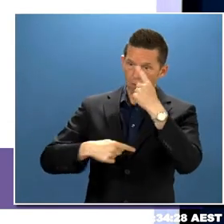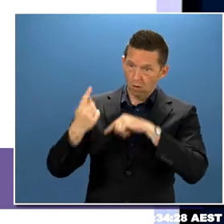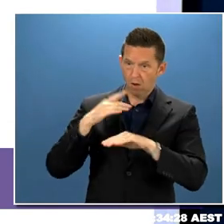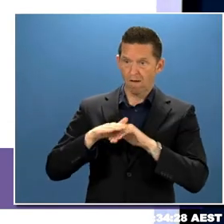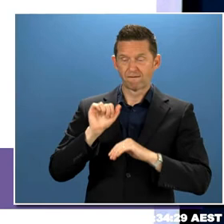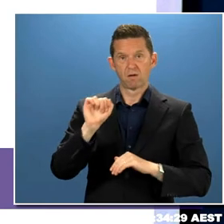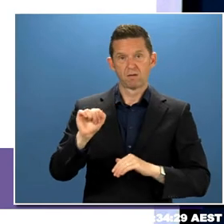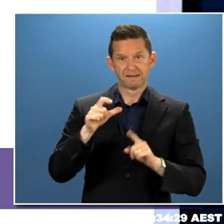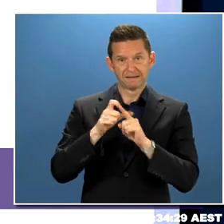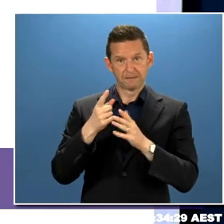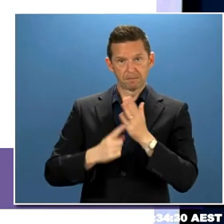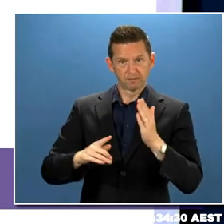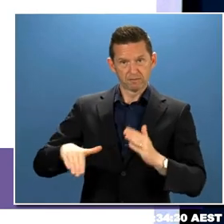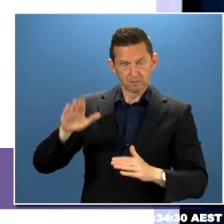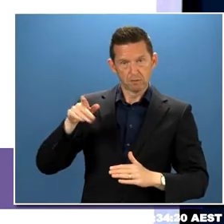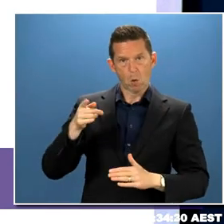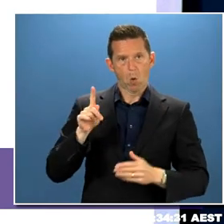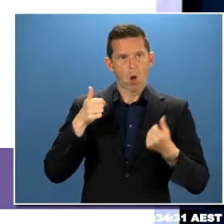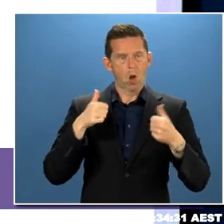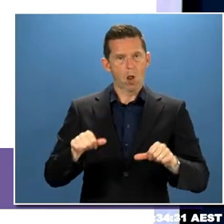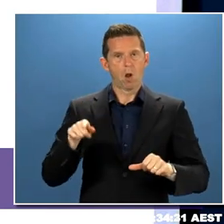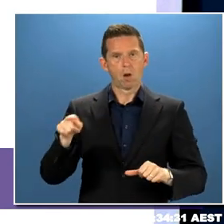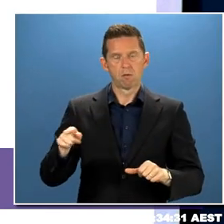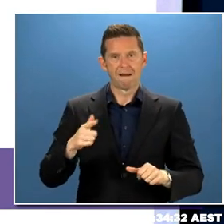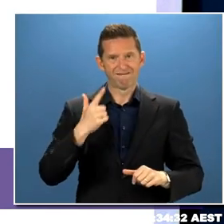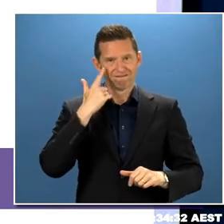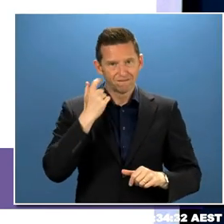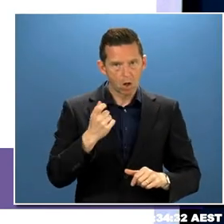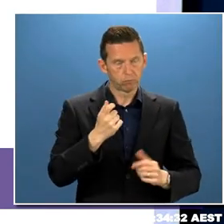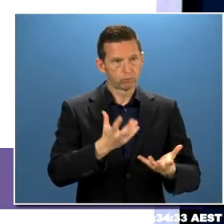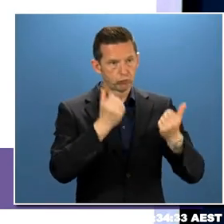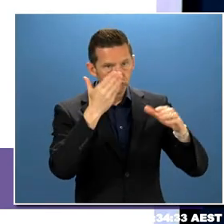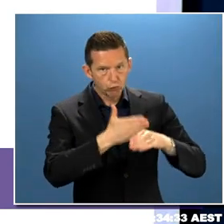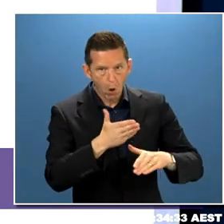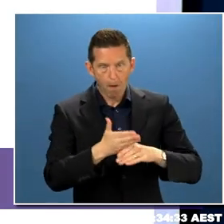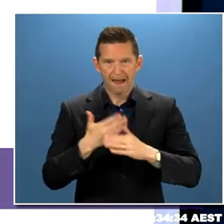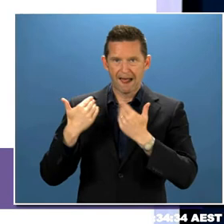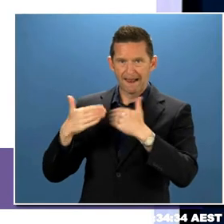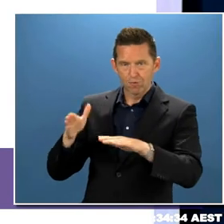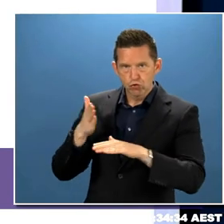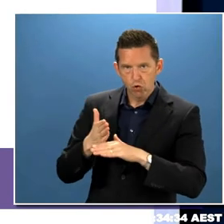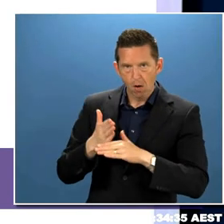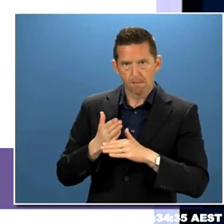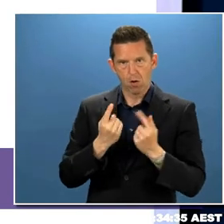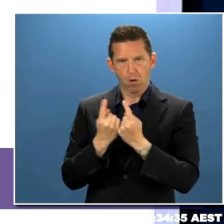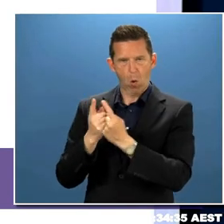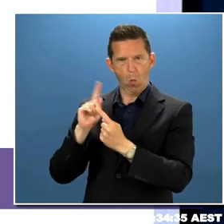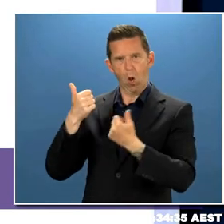finding, maintaining, progressing and leaving jobs in the open labour market.